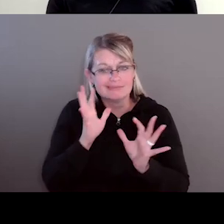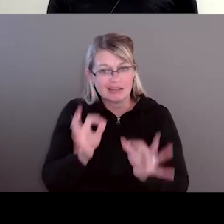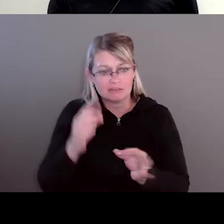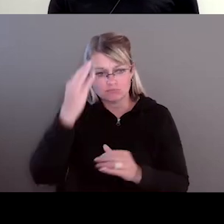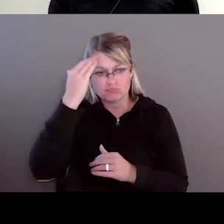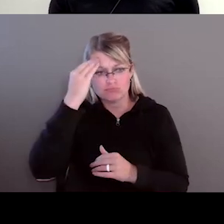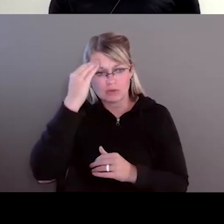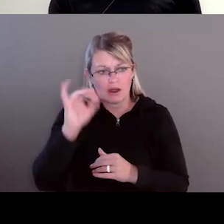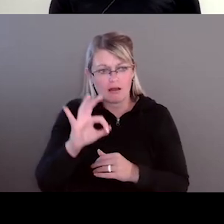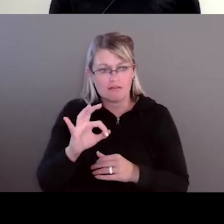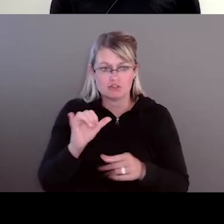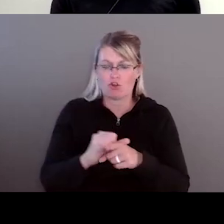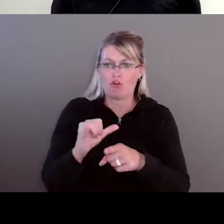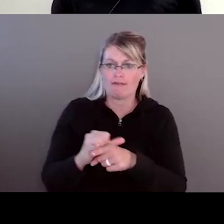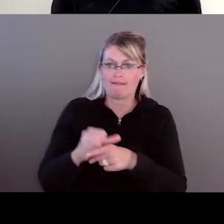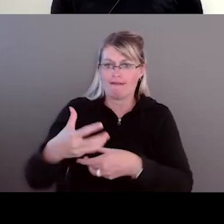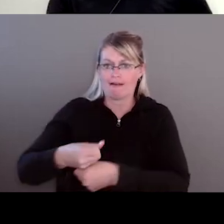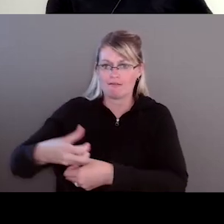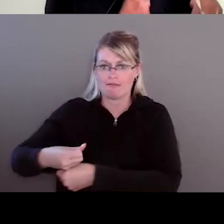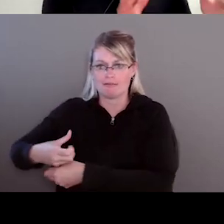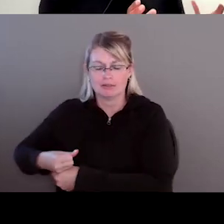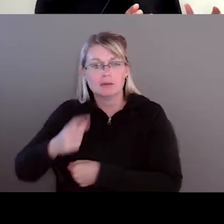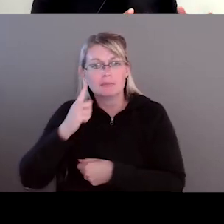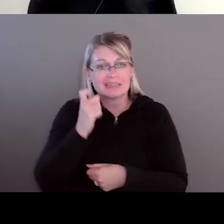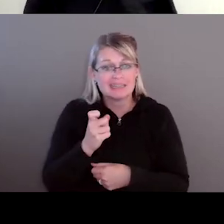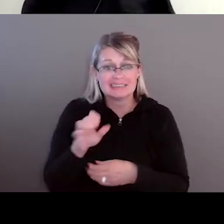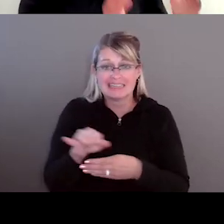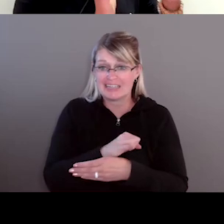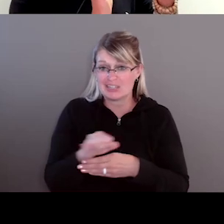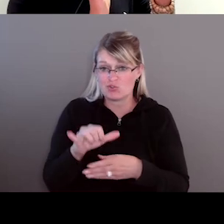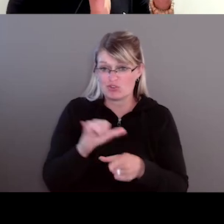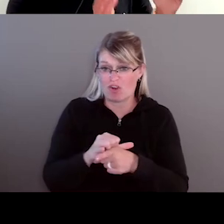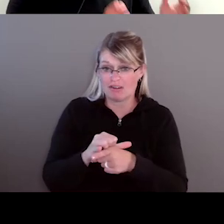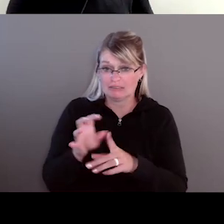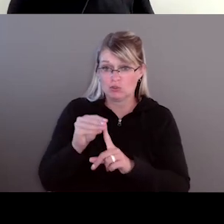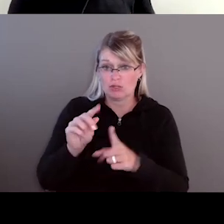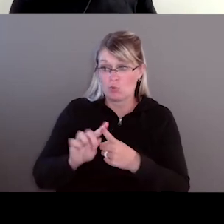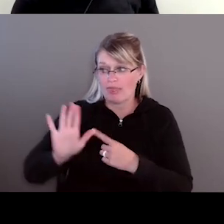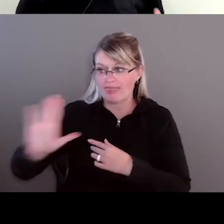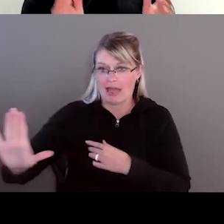industry jargon and acronyms because industry jargon is unique to that industry. If you have